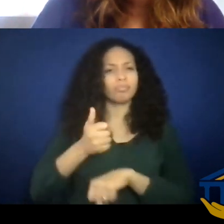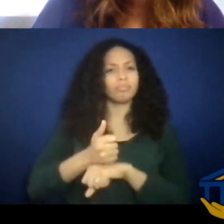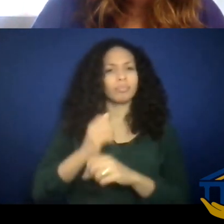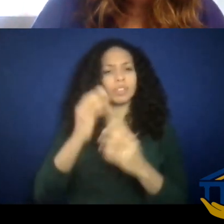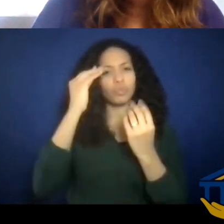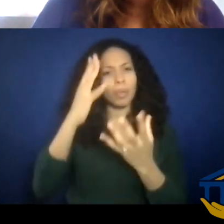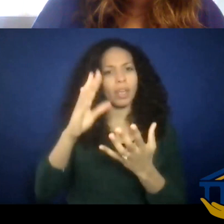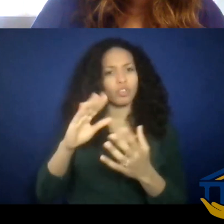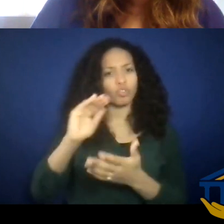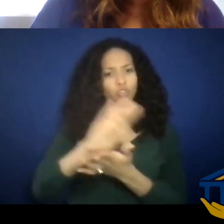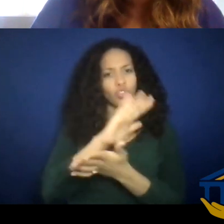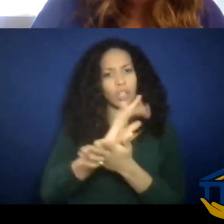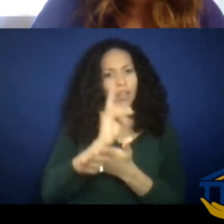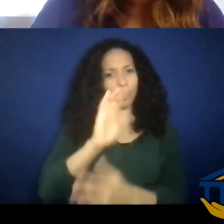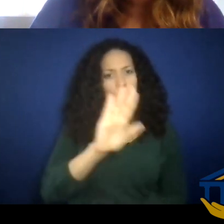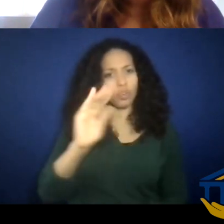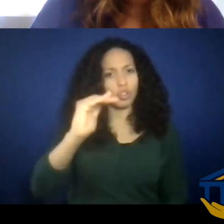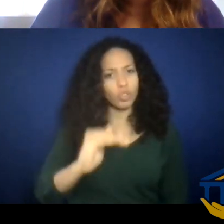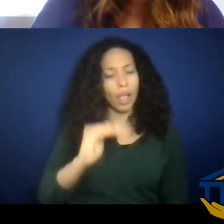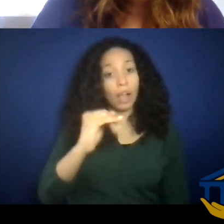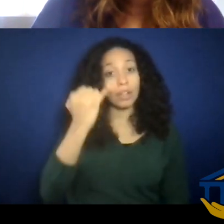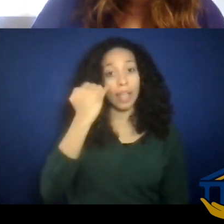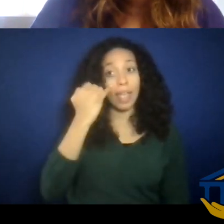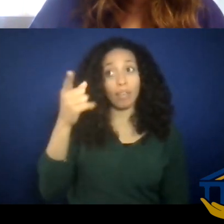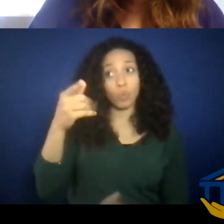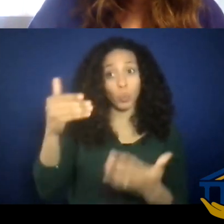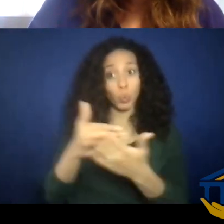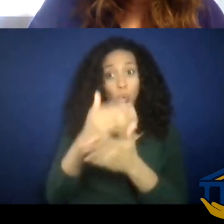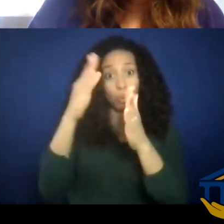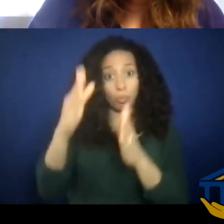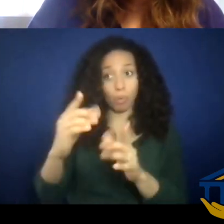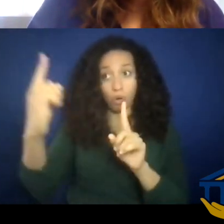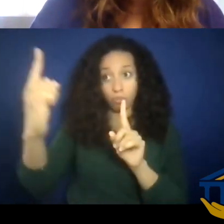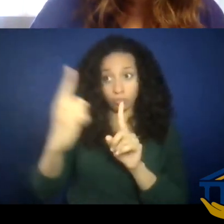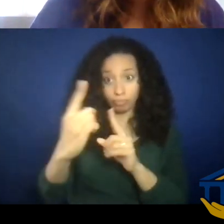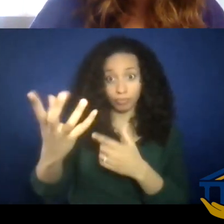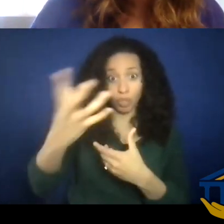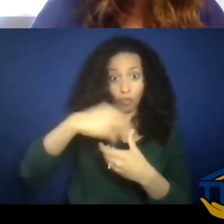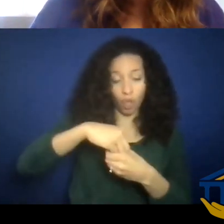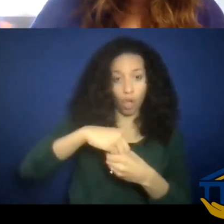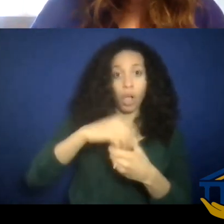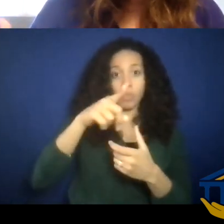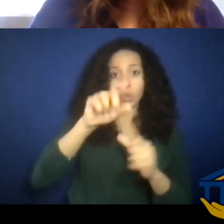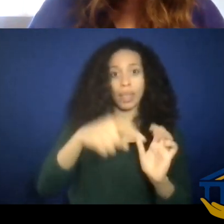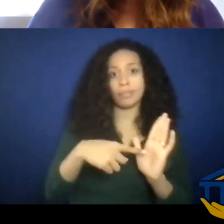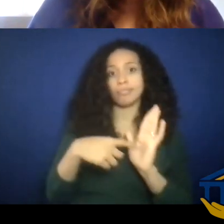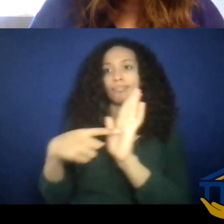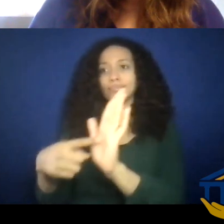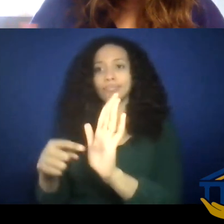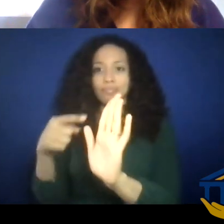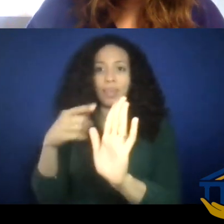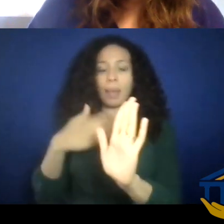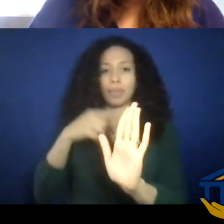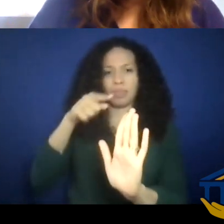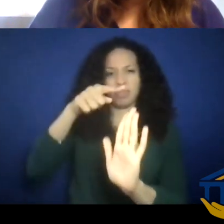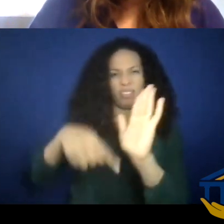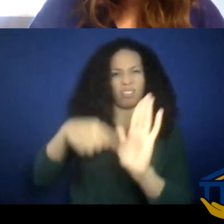your child. So that could be a list of: here's my child, here's their interest, here's if they have